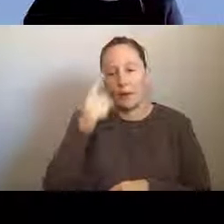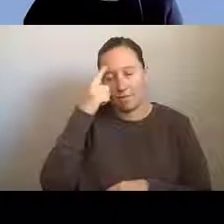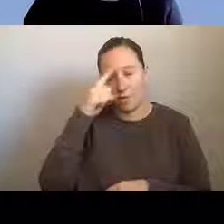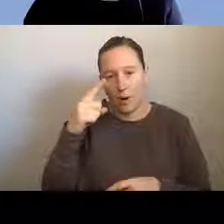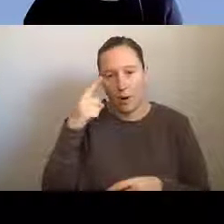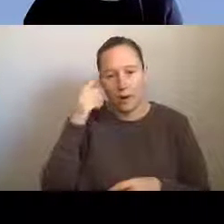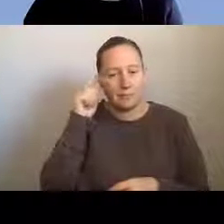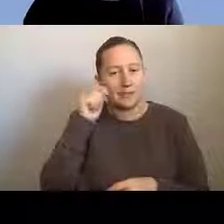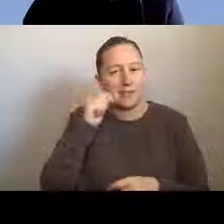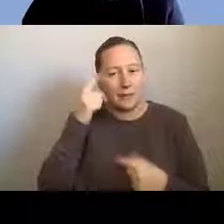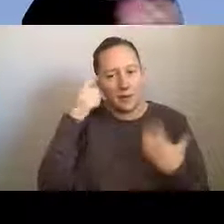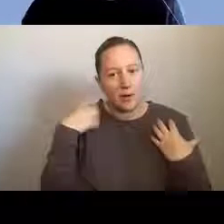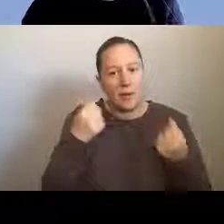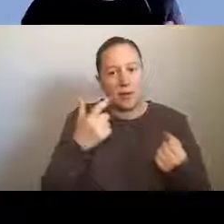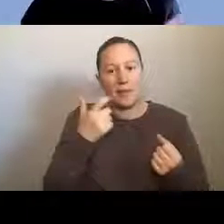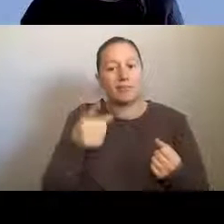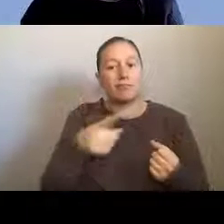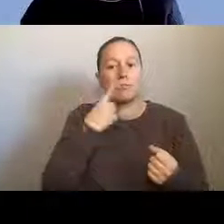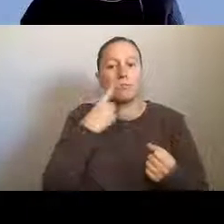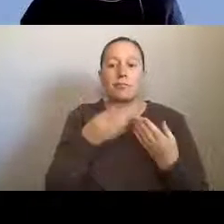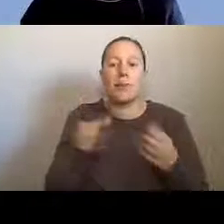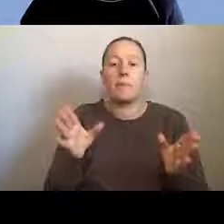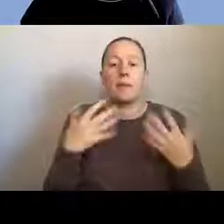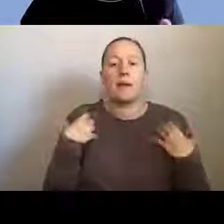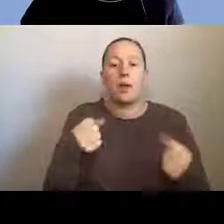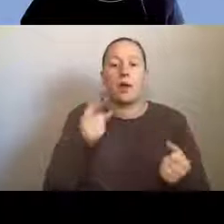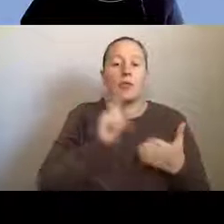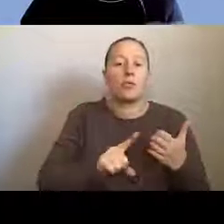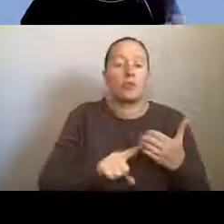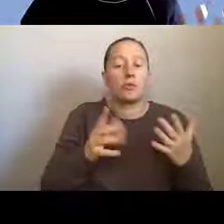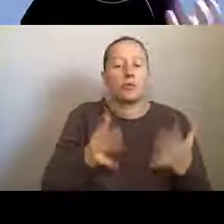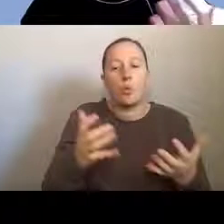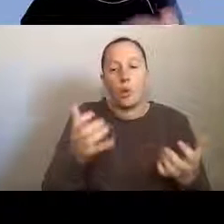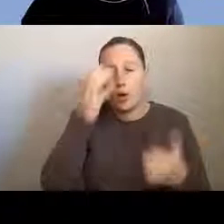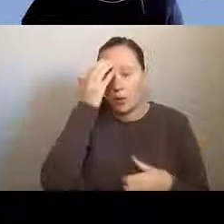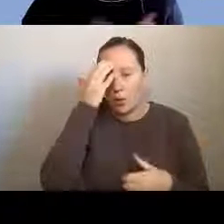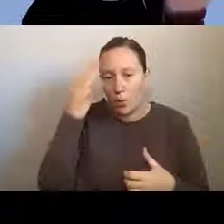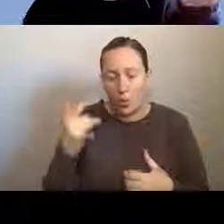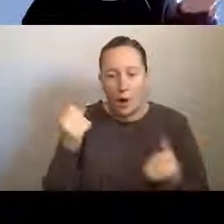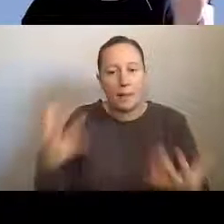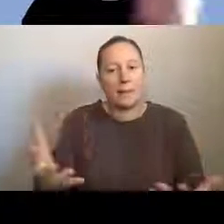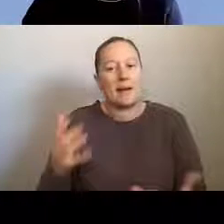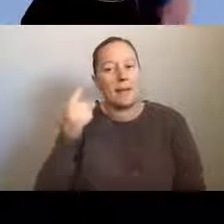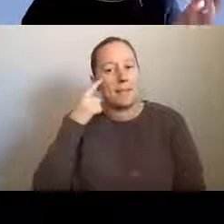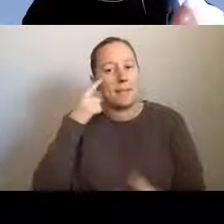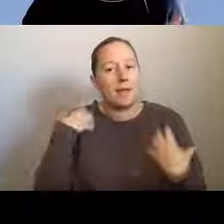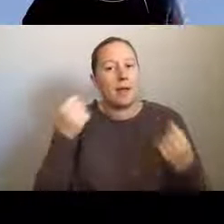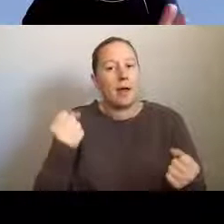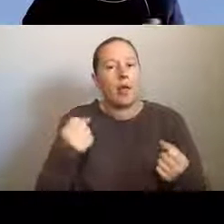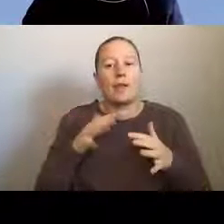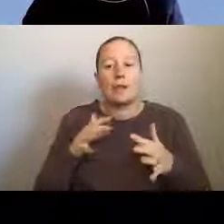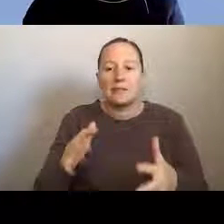committed to exploring why teens are presenting with mental health symptoms like anxiety, isolation, hopelessness.